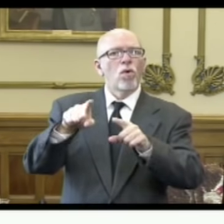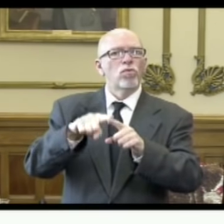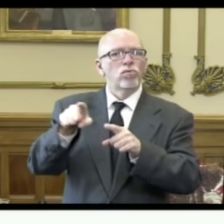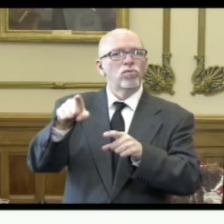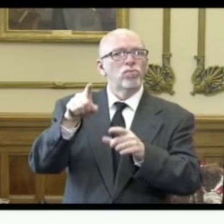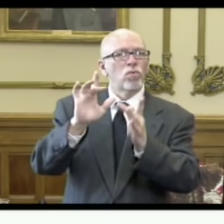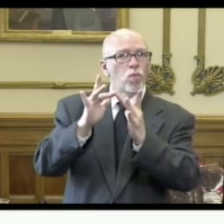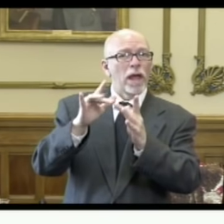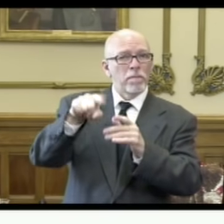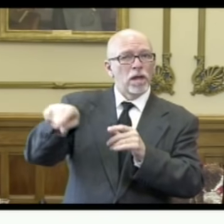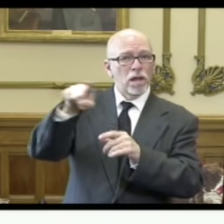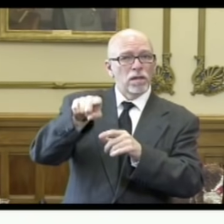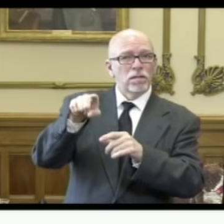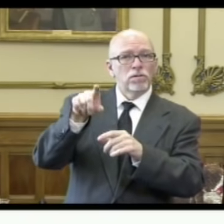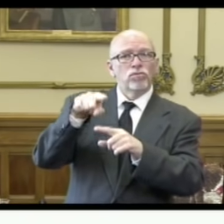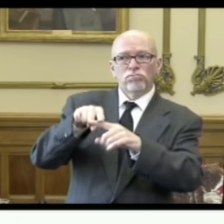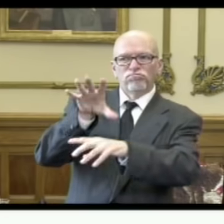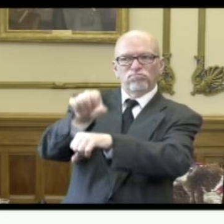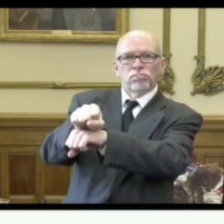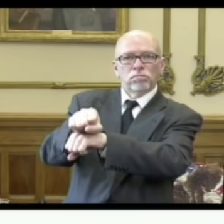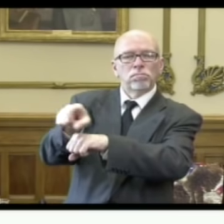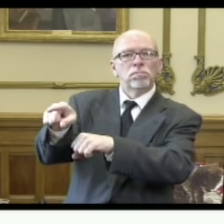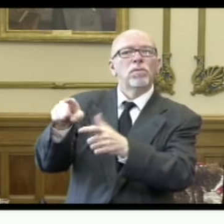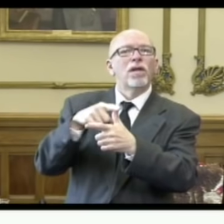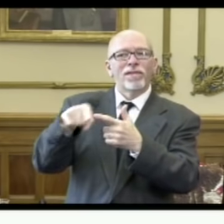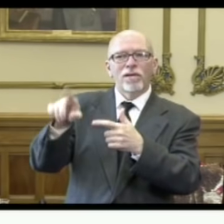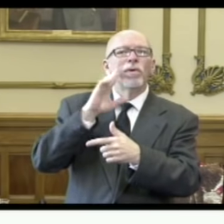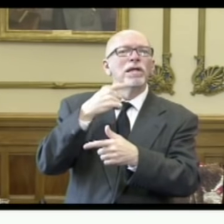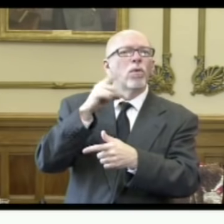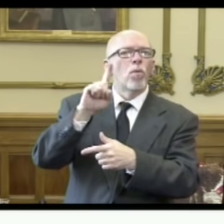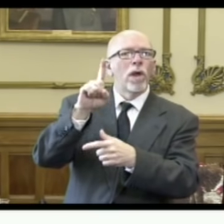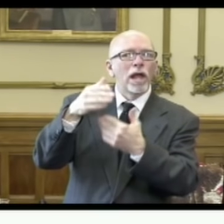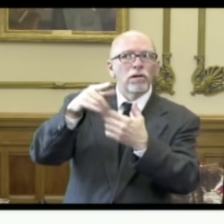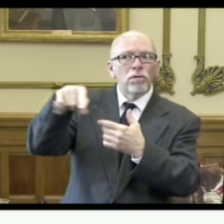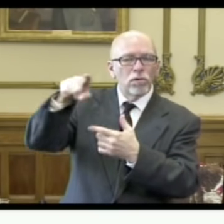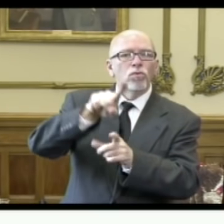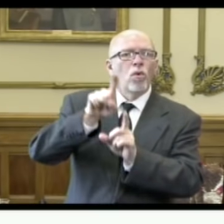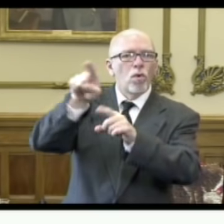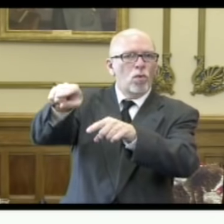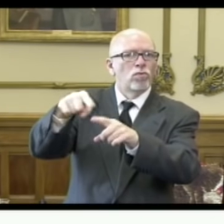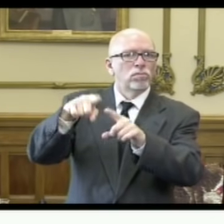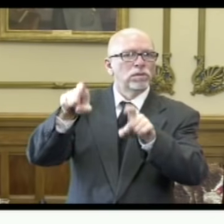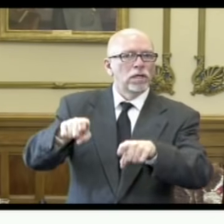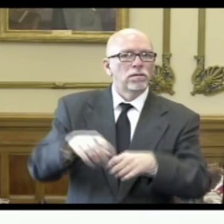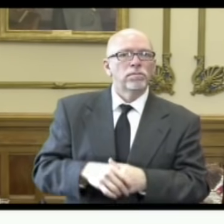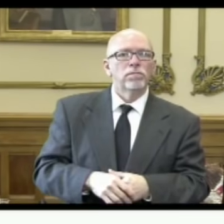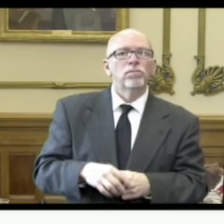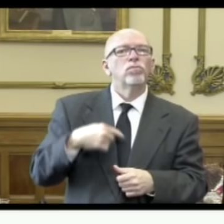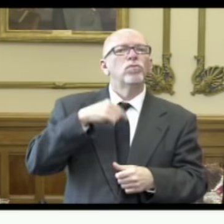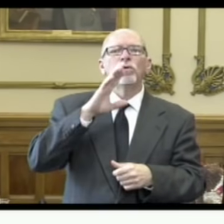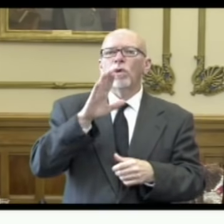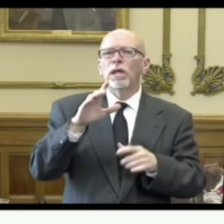BREATH, HEADACHE SORE THROAT IF YOU DEVELOP SYMPTOMS, THEN YOU WOULD JUST GO INTO A WEB PORTAL TO GET SCHEDULED AND